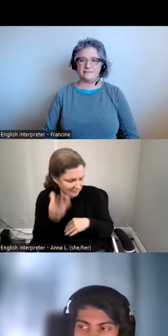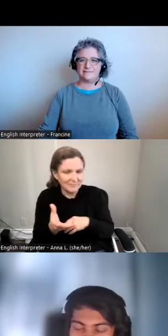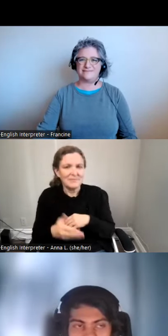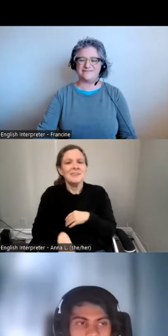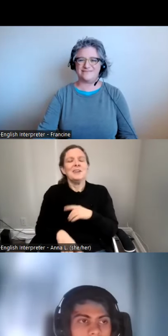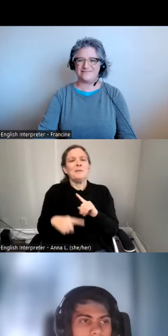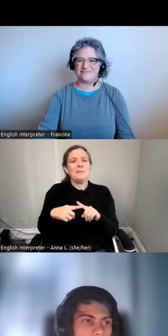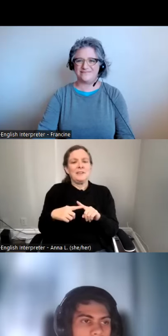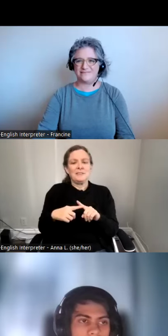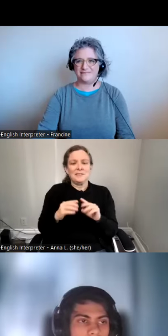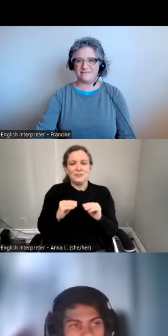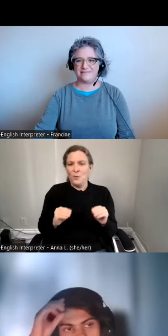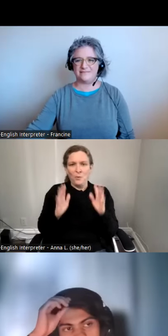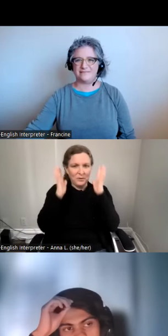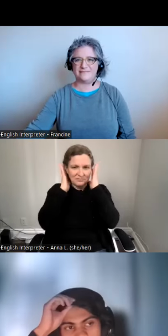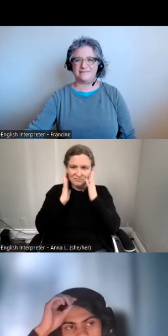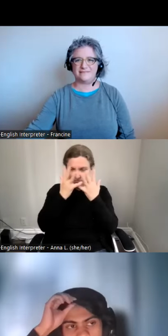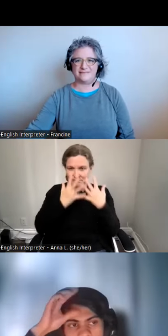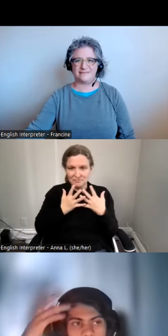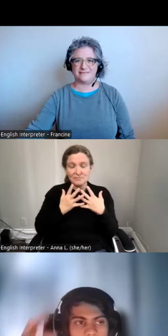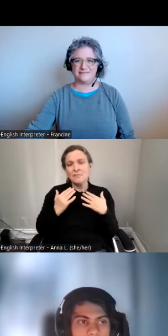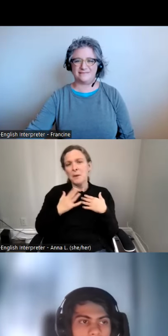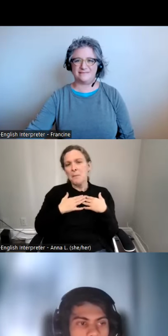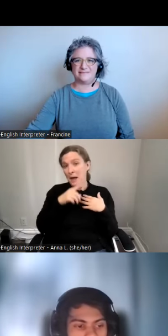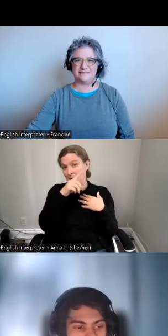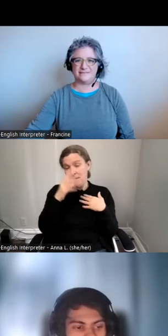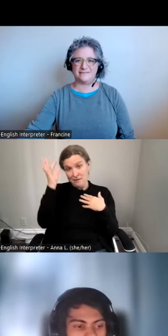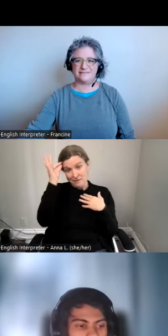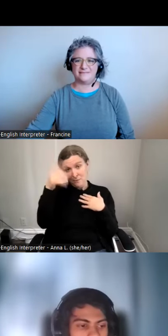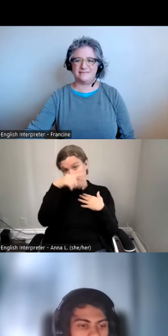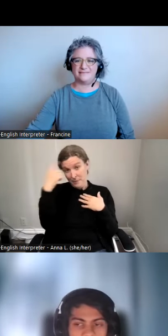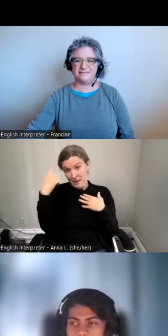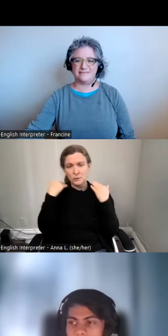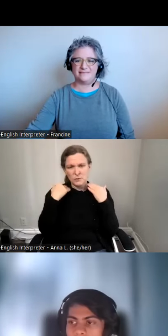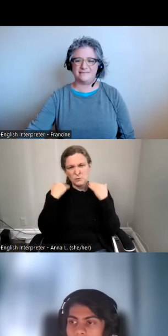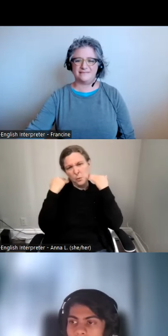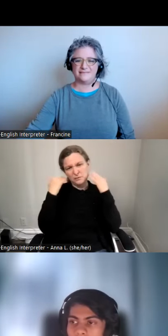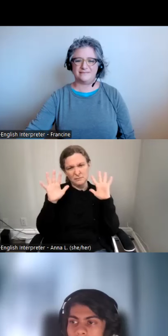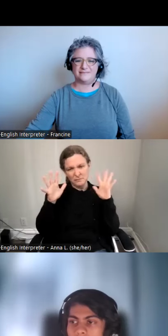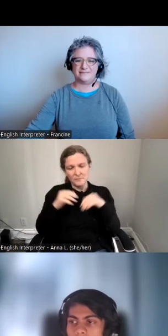Filipino and Iranian. I'm currently wearing a gray hoodie, because it's quite cold outside, and I have no